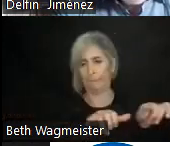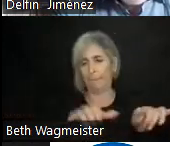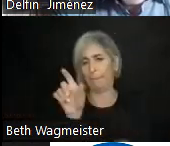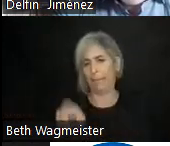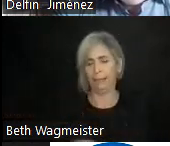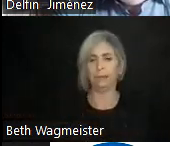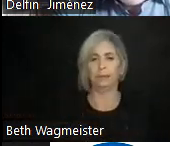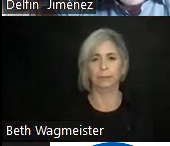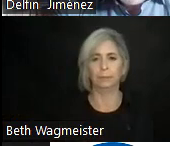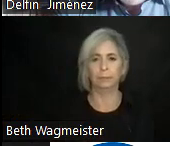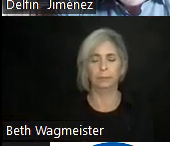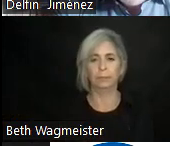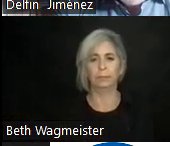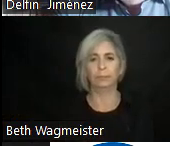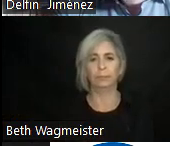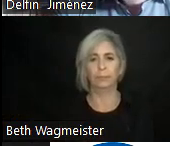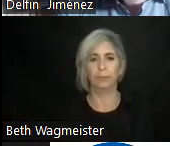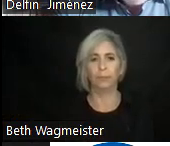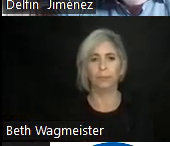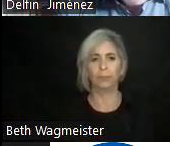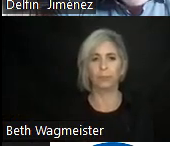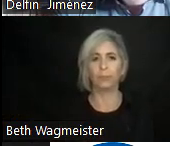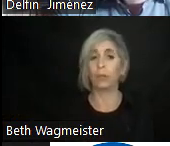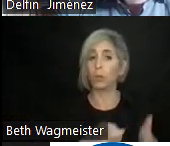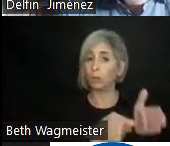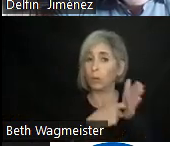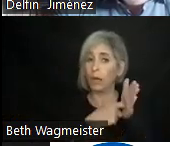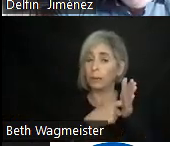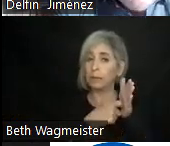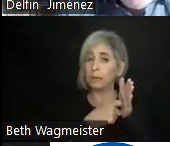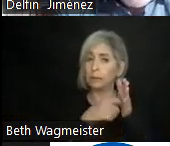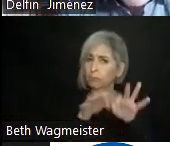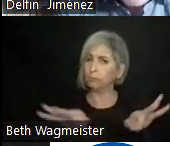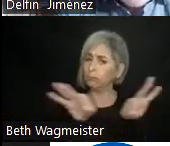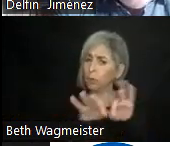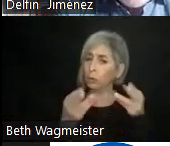Common standard sections, the requirements, key recommendations. And